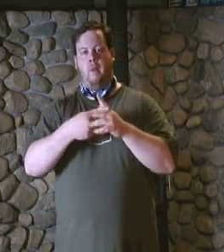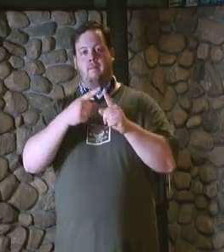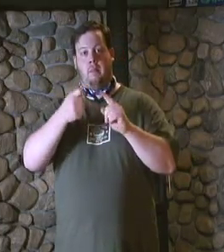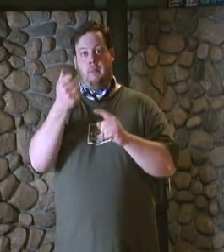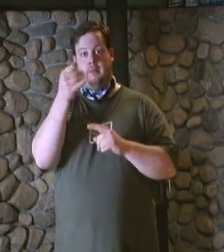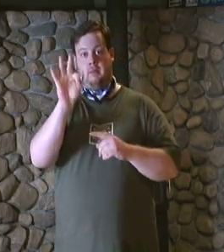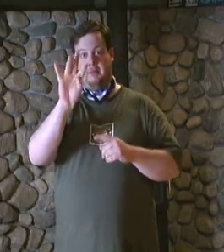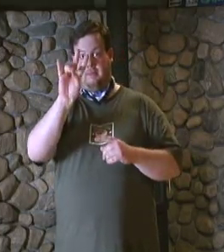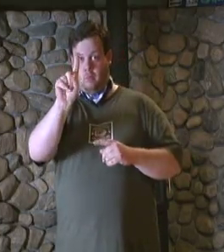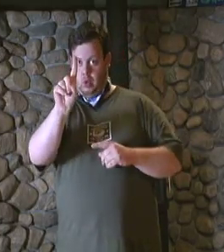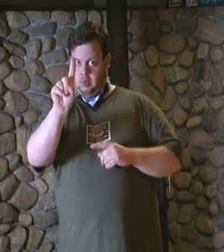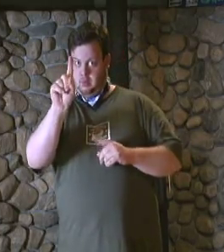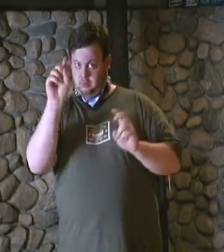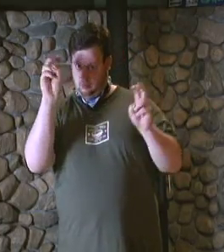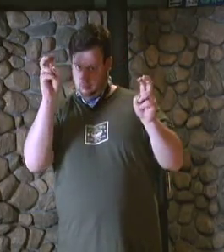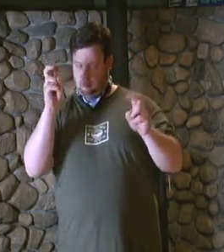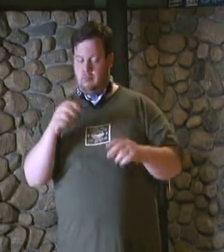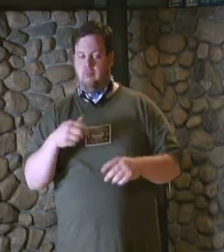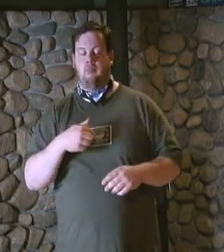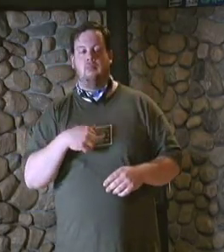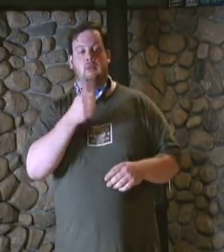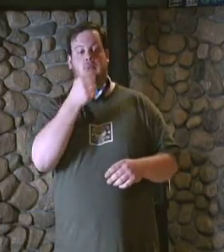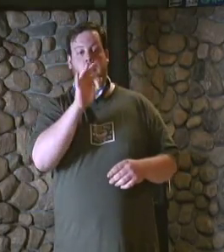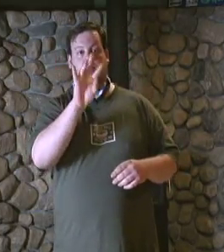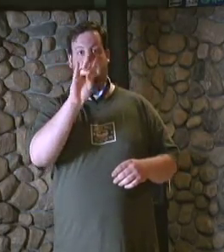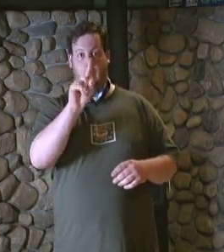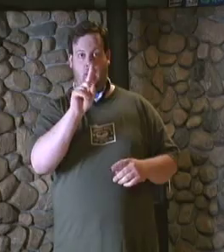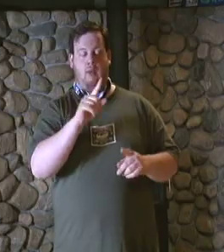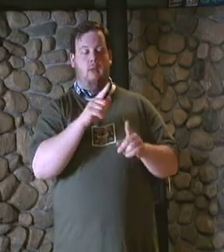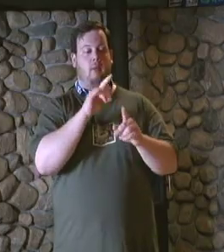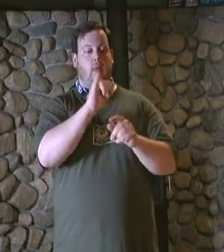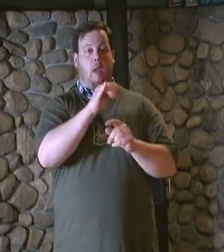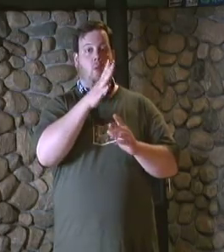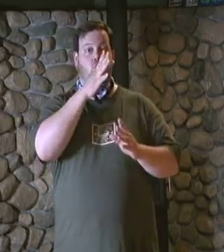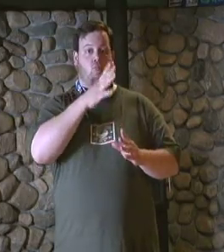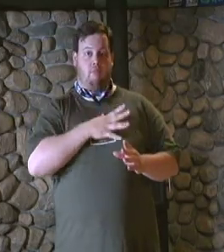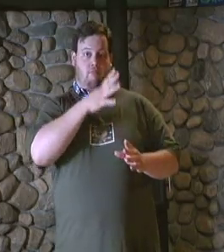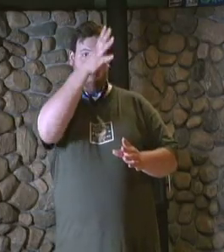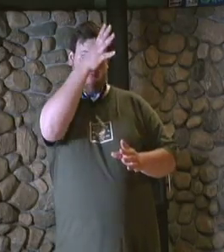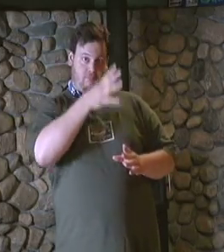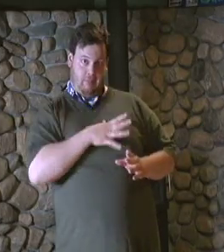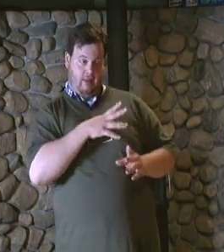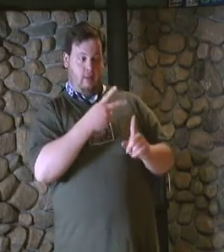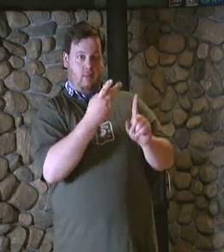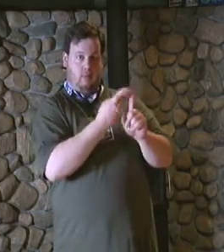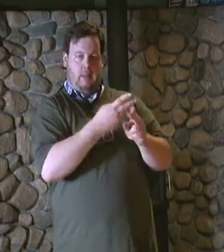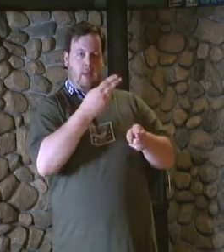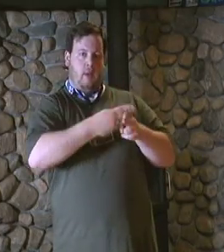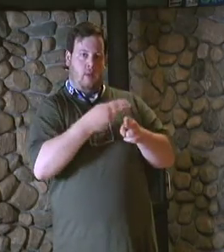It all started in 1971.